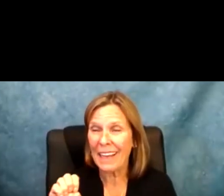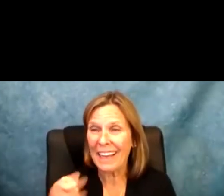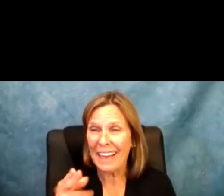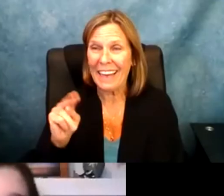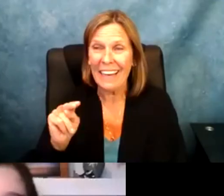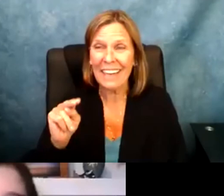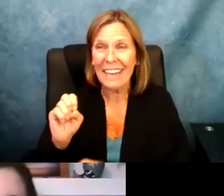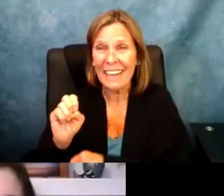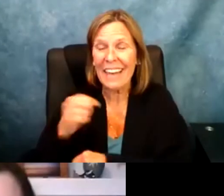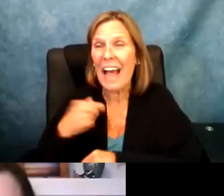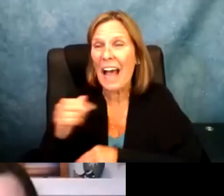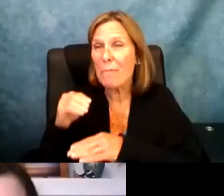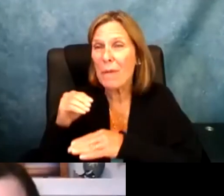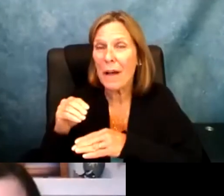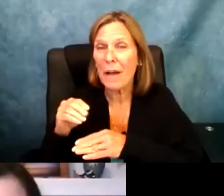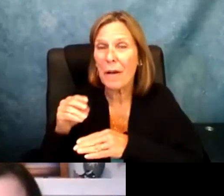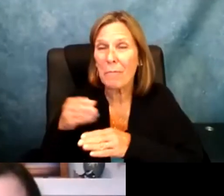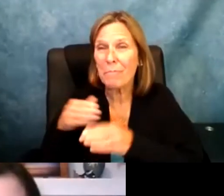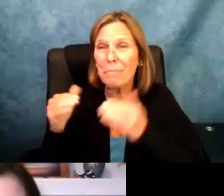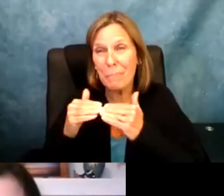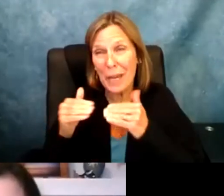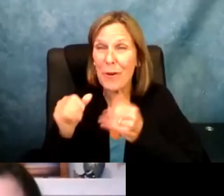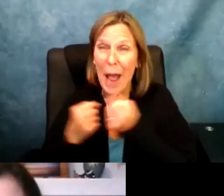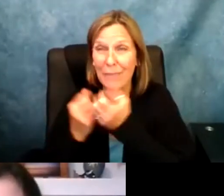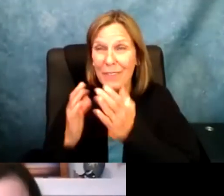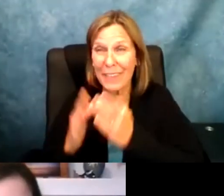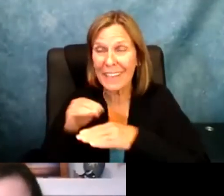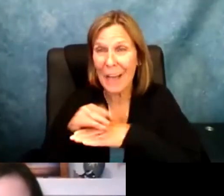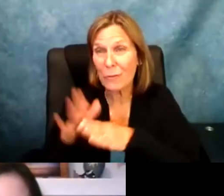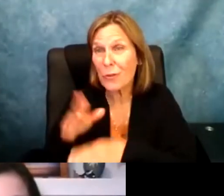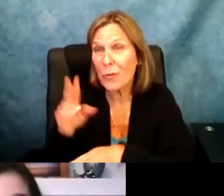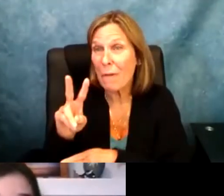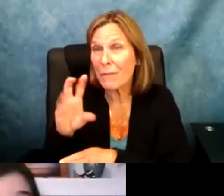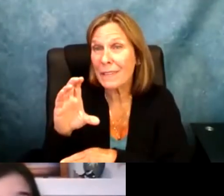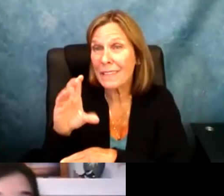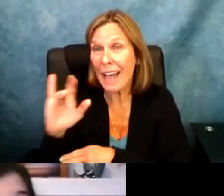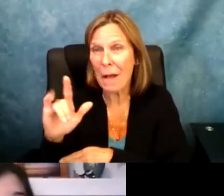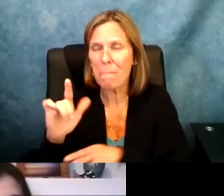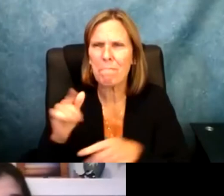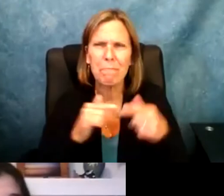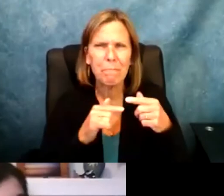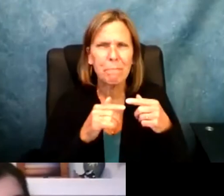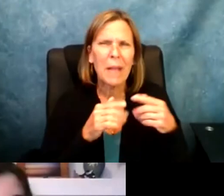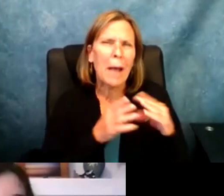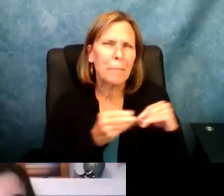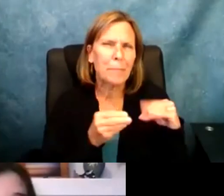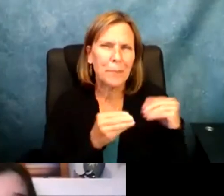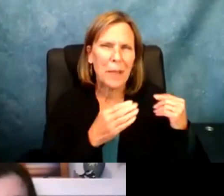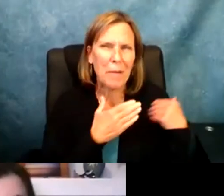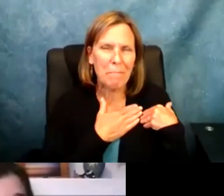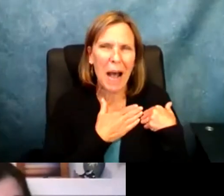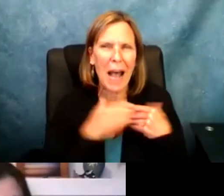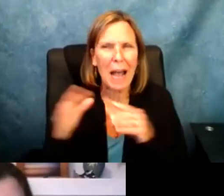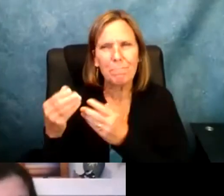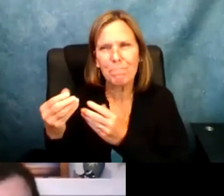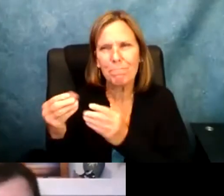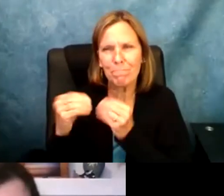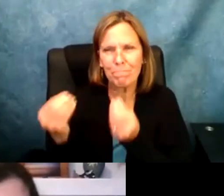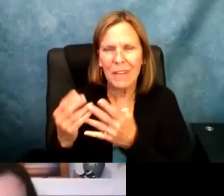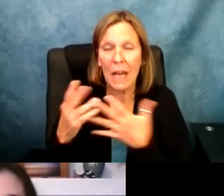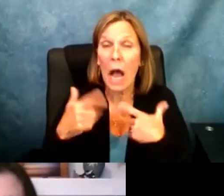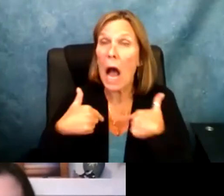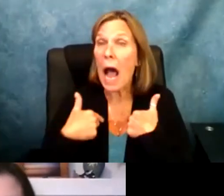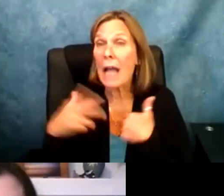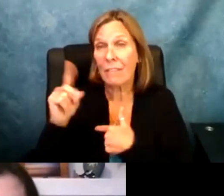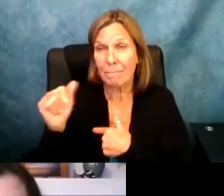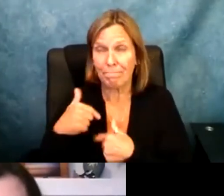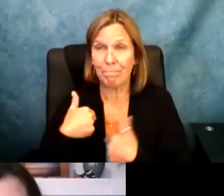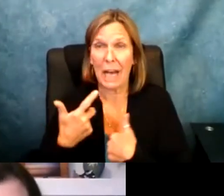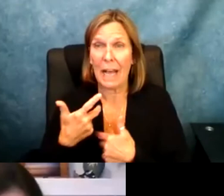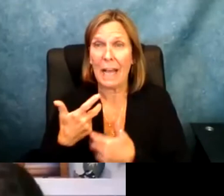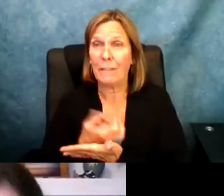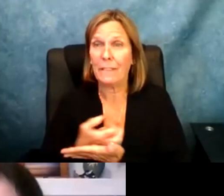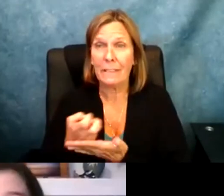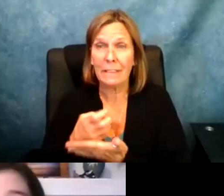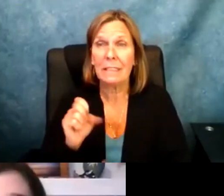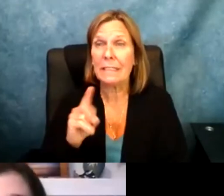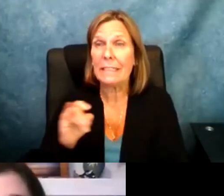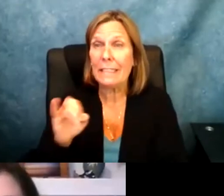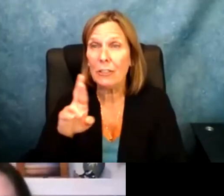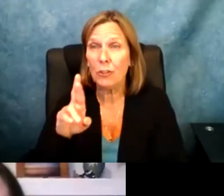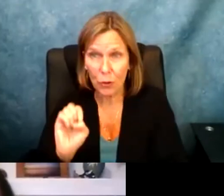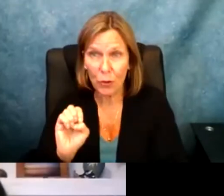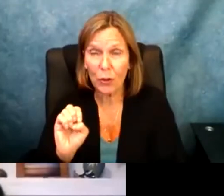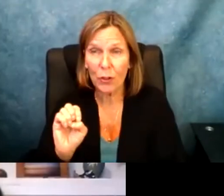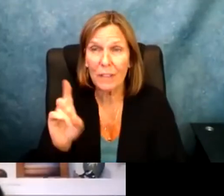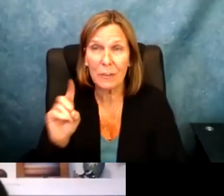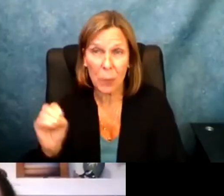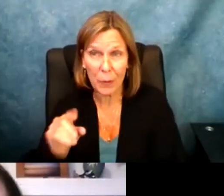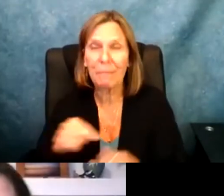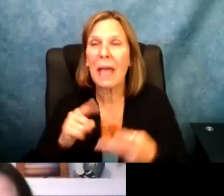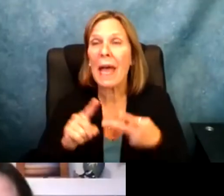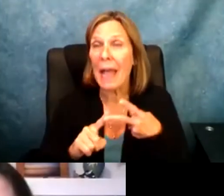mic now.